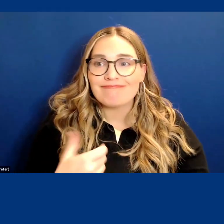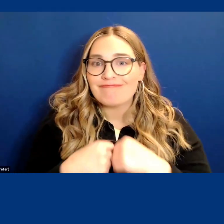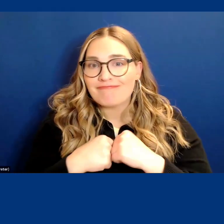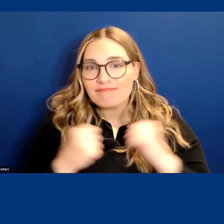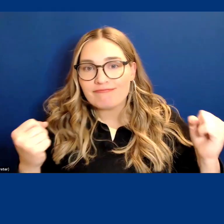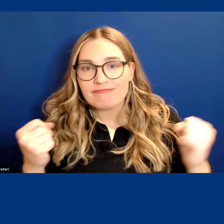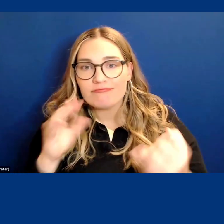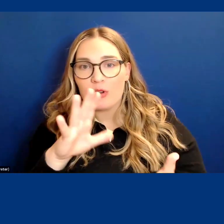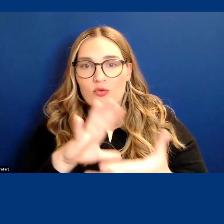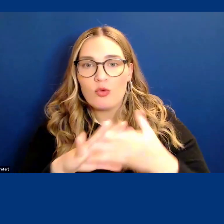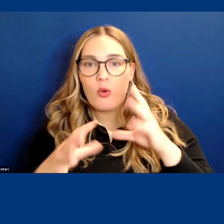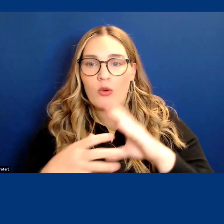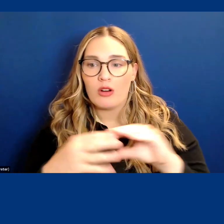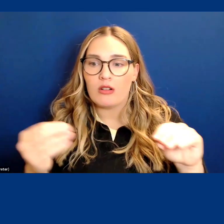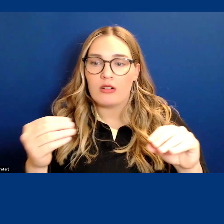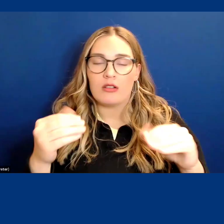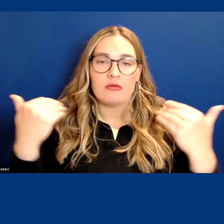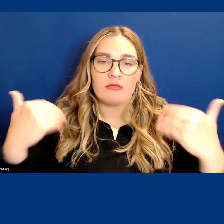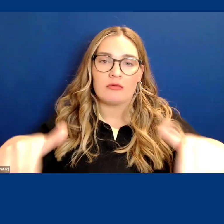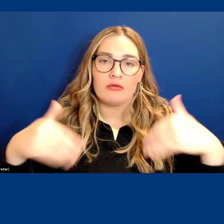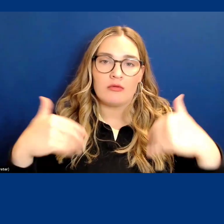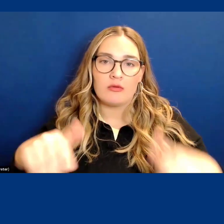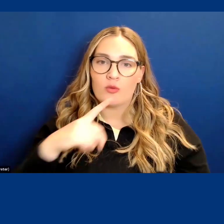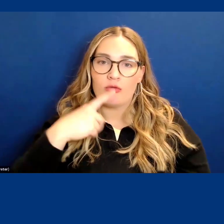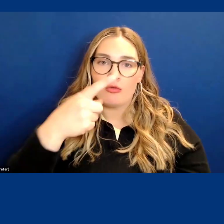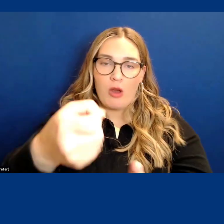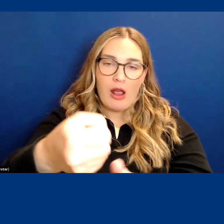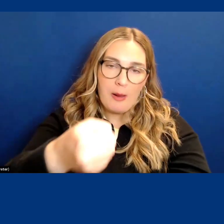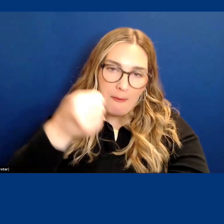feel like you have impacted a lot of lives today